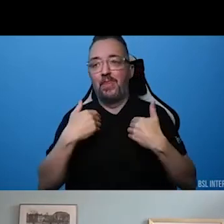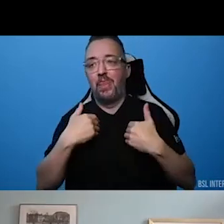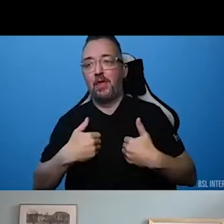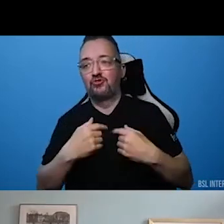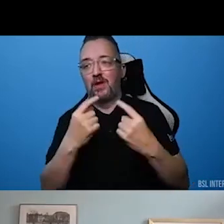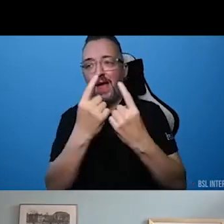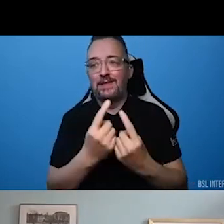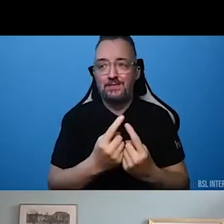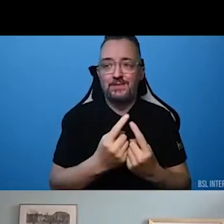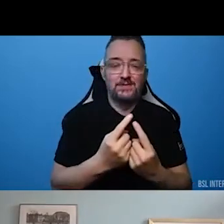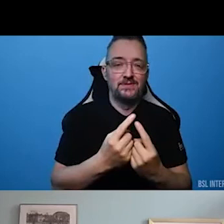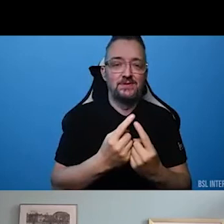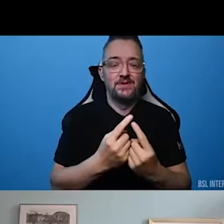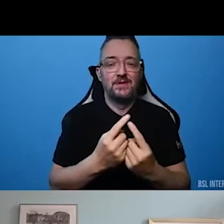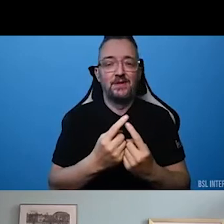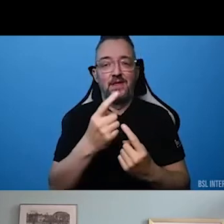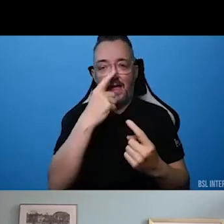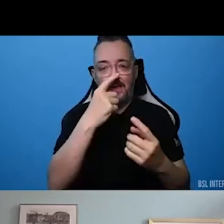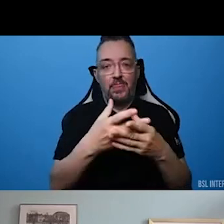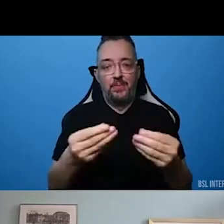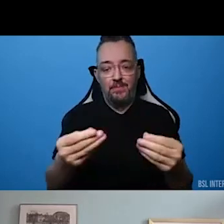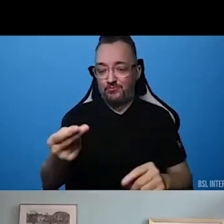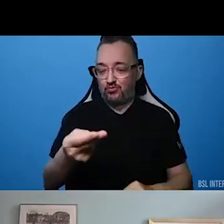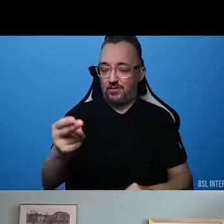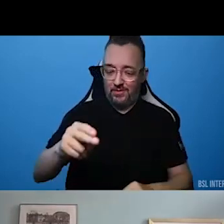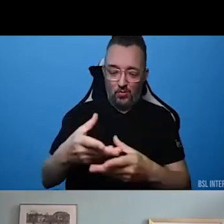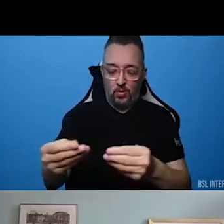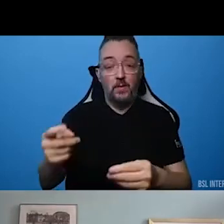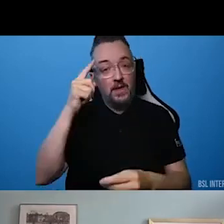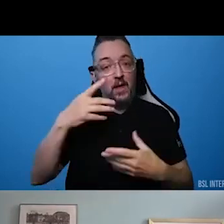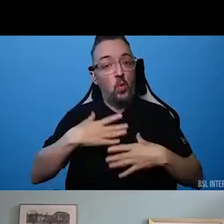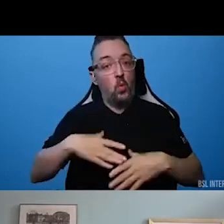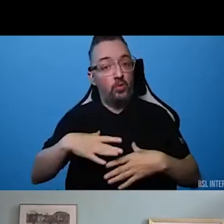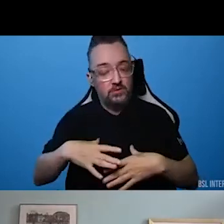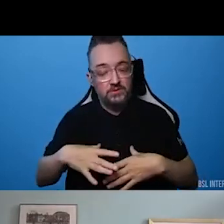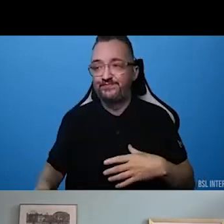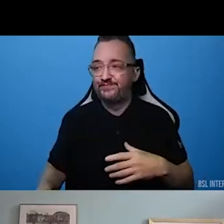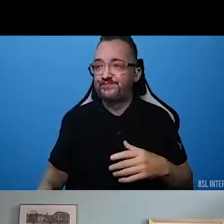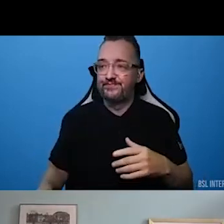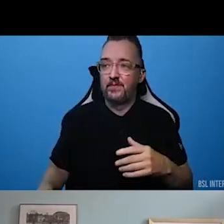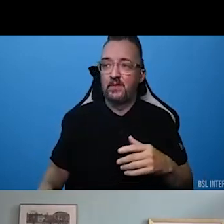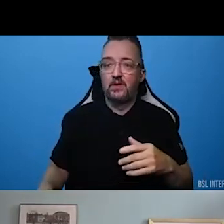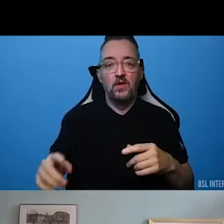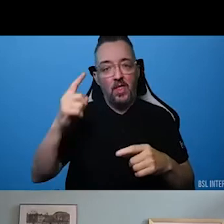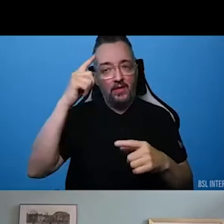or it dissolves in your hot coffee. If you think about textiles though we really have to think about processes of planting